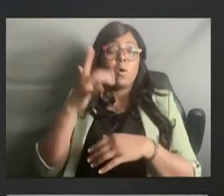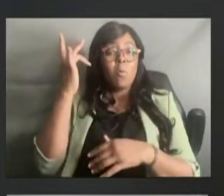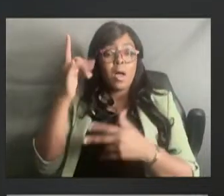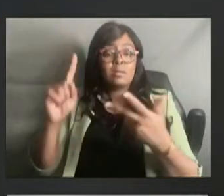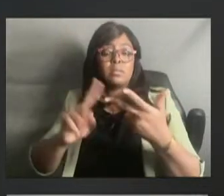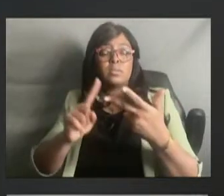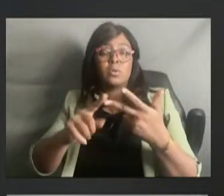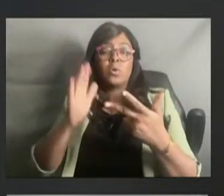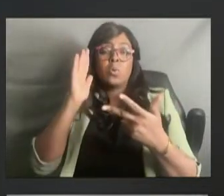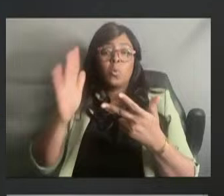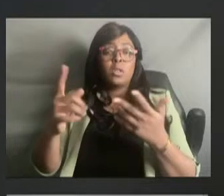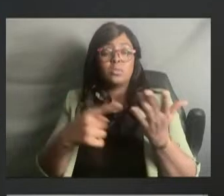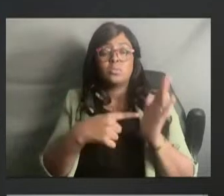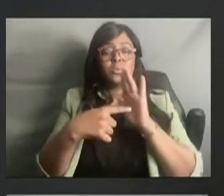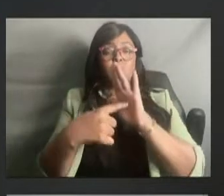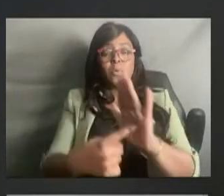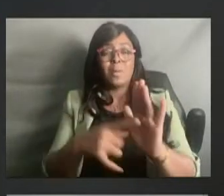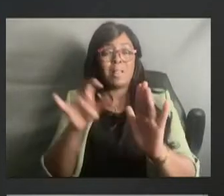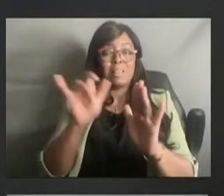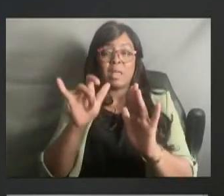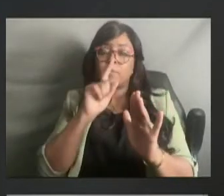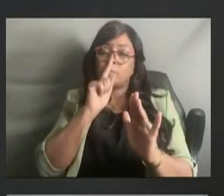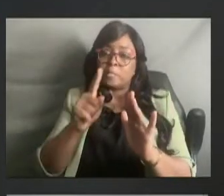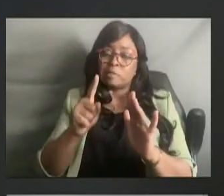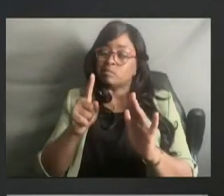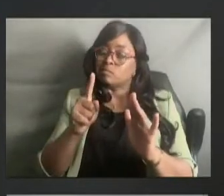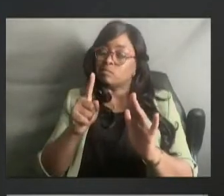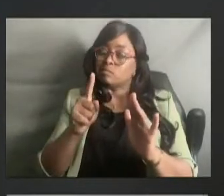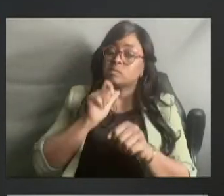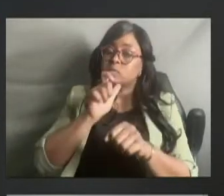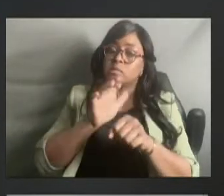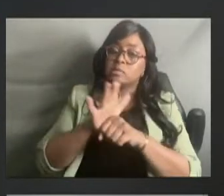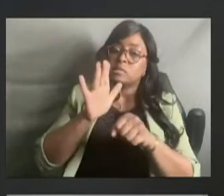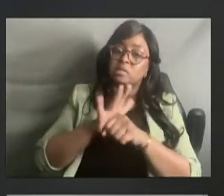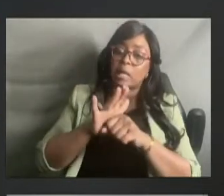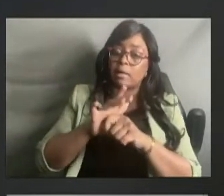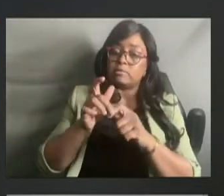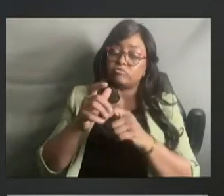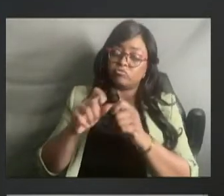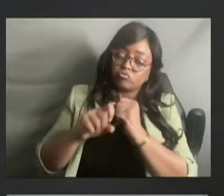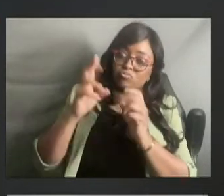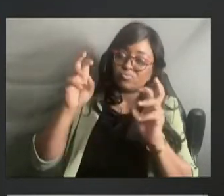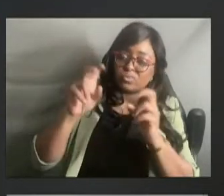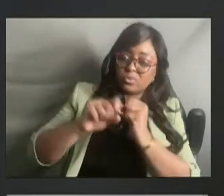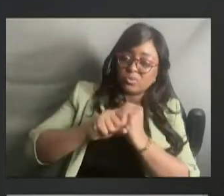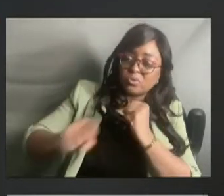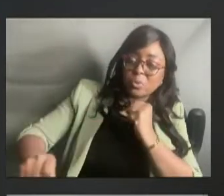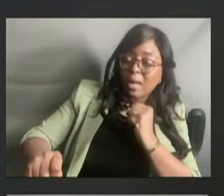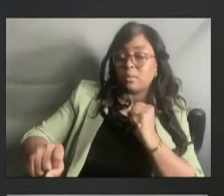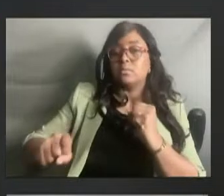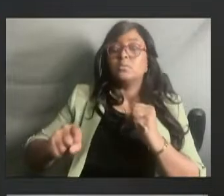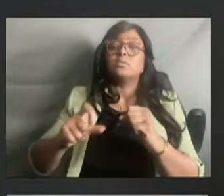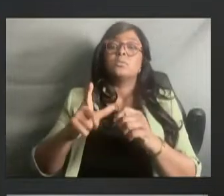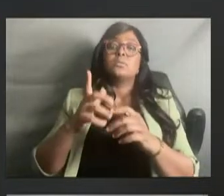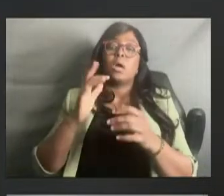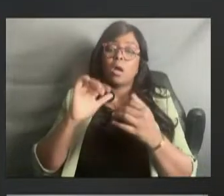about the resources that we have available, because they are going to present as being very